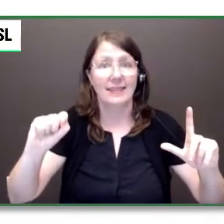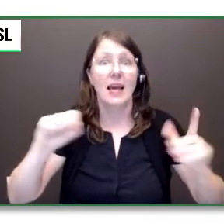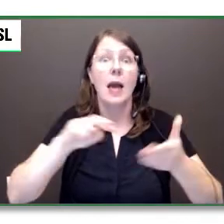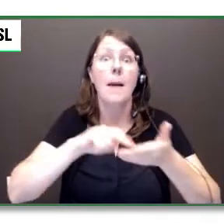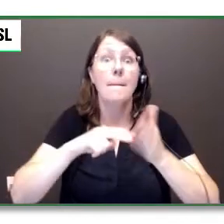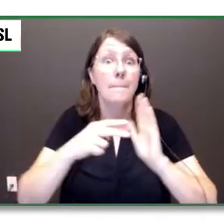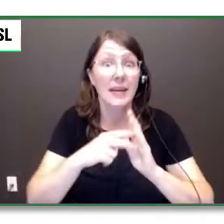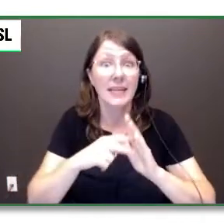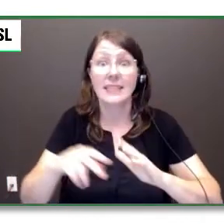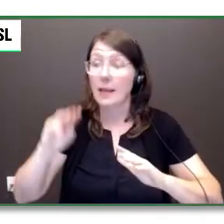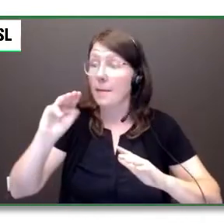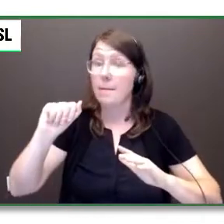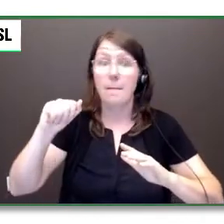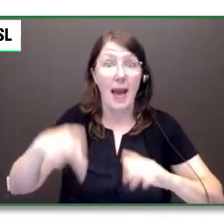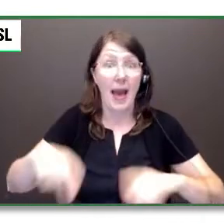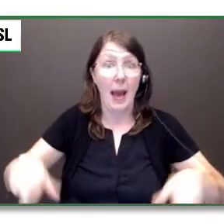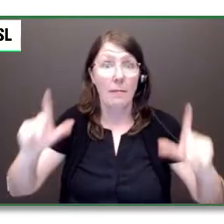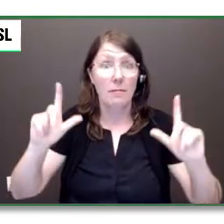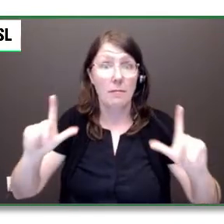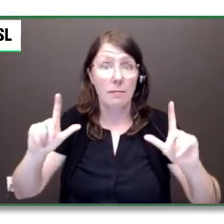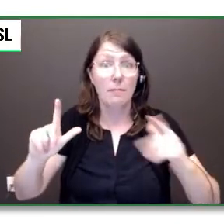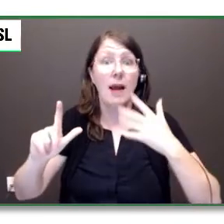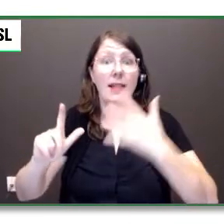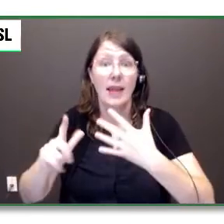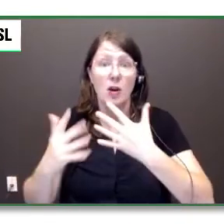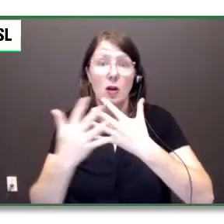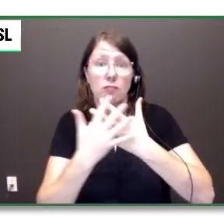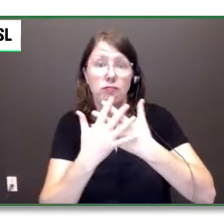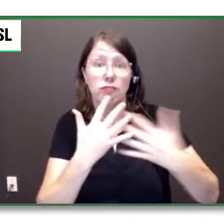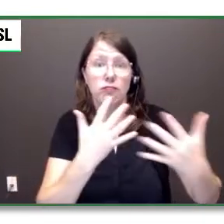people who are using wheeled mobility devices that are having different